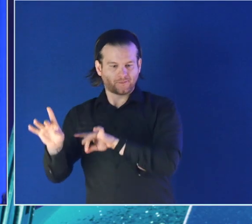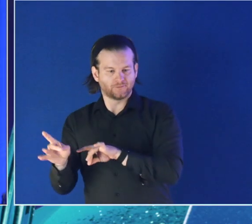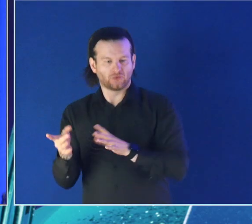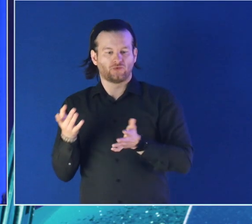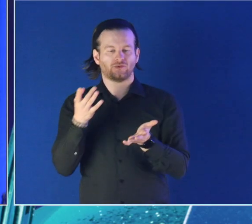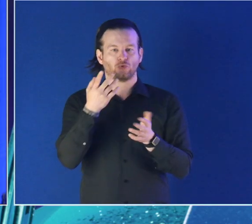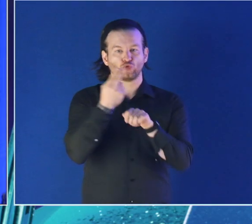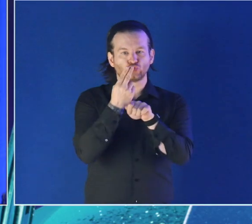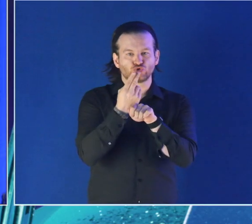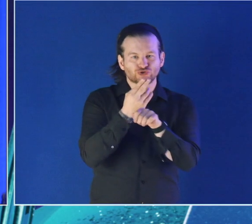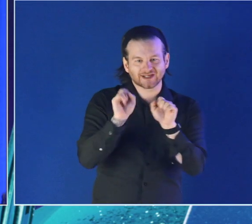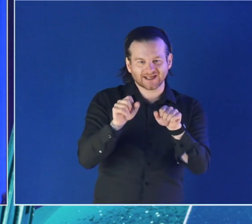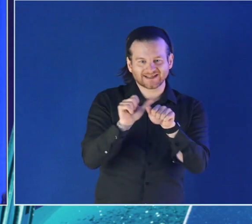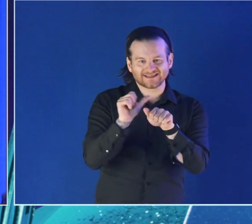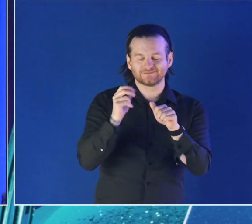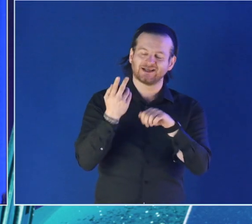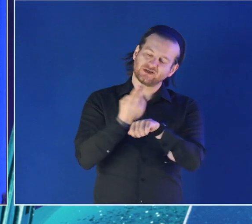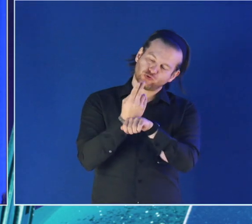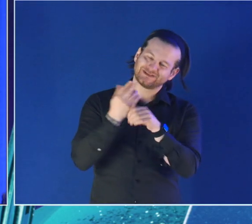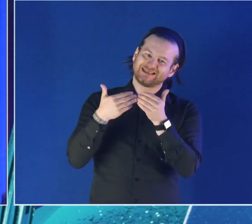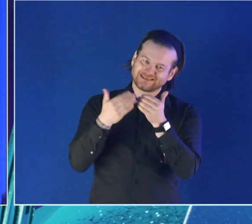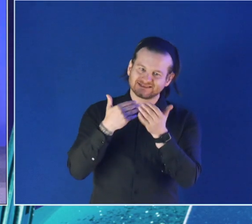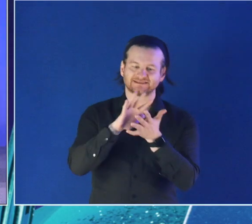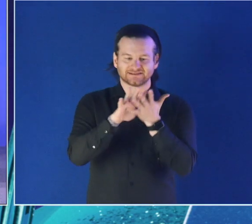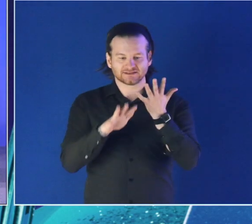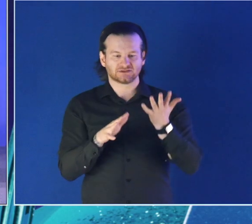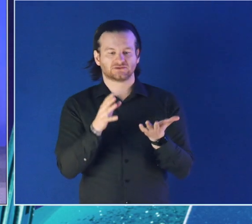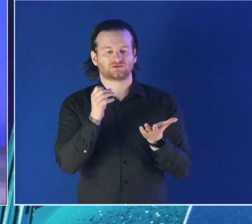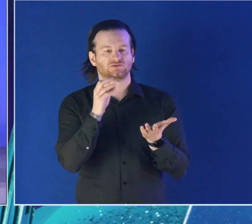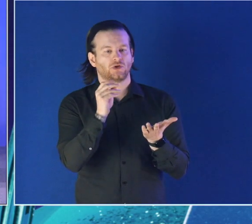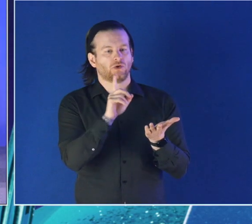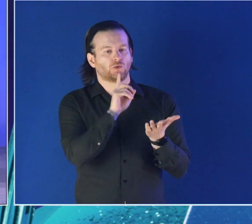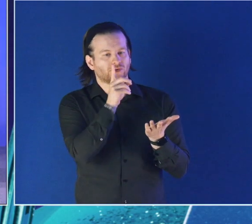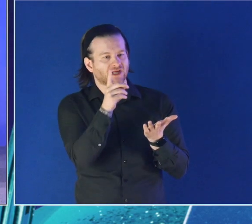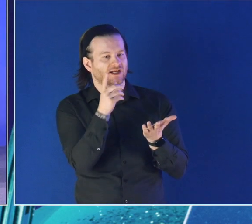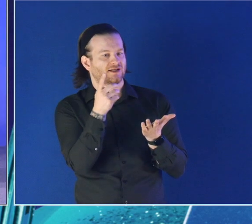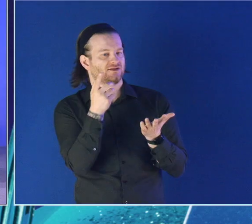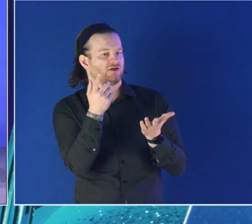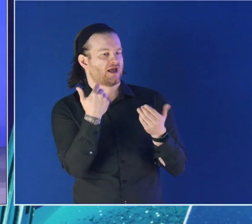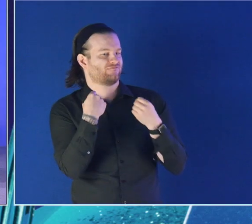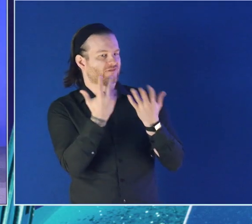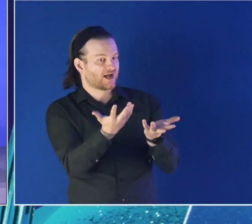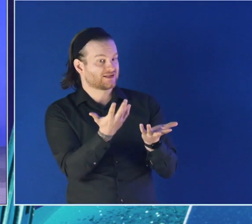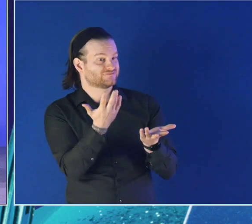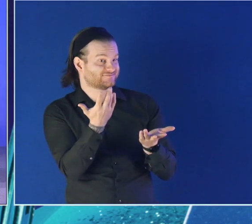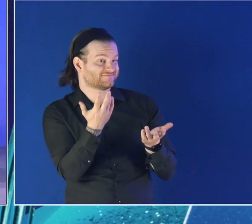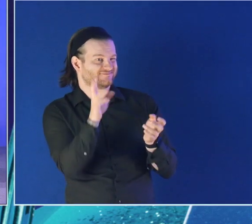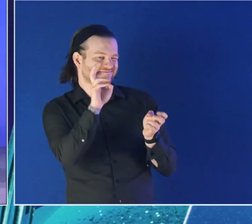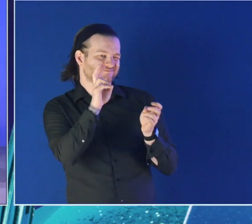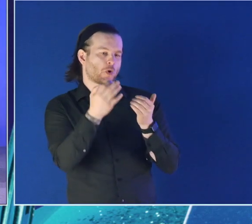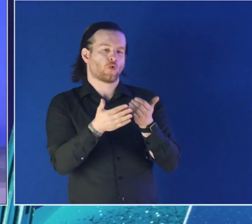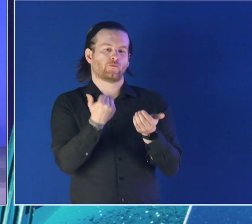And we are receiving and providing about 2,000 voices a year. And so without a tool like this,